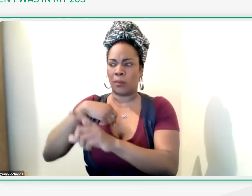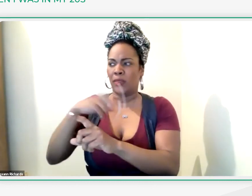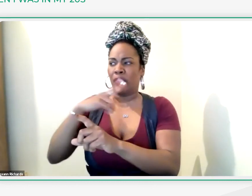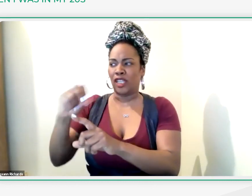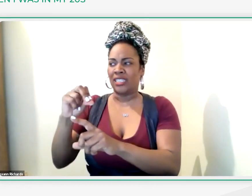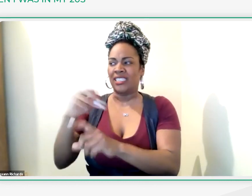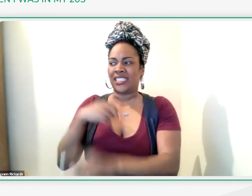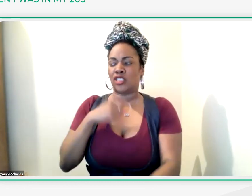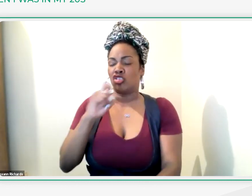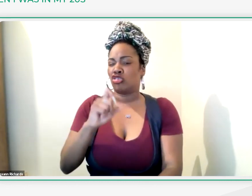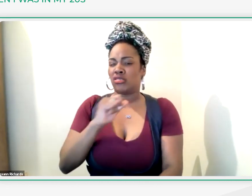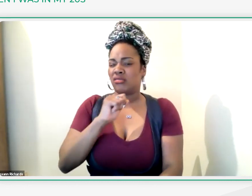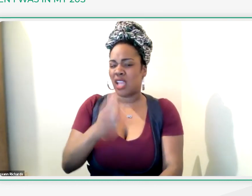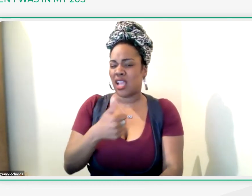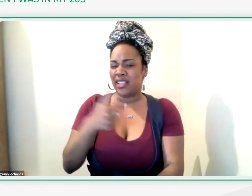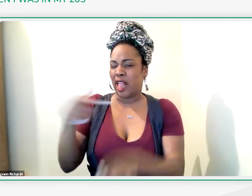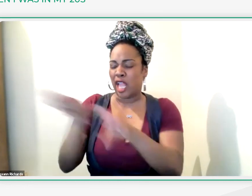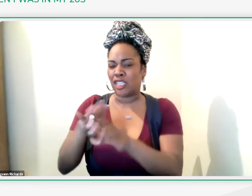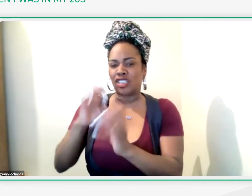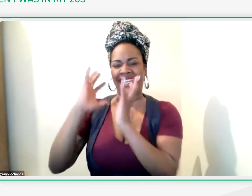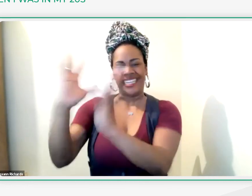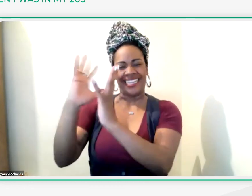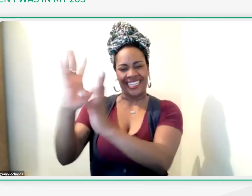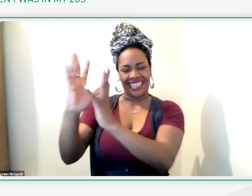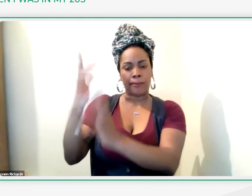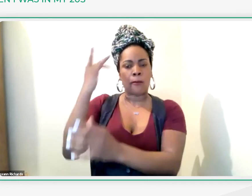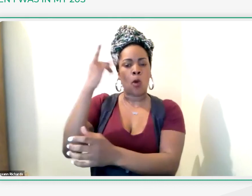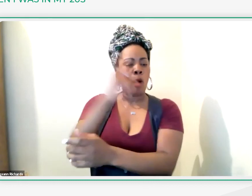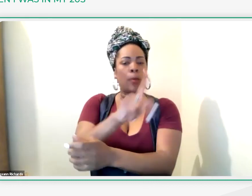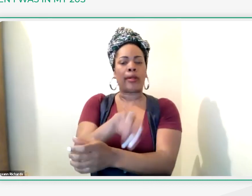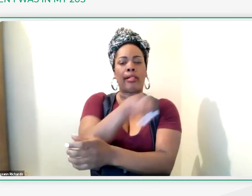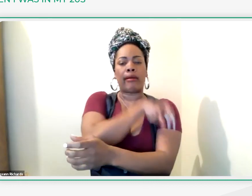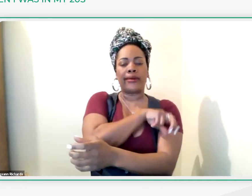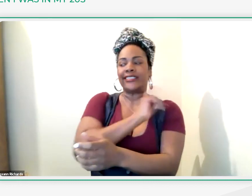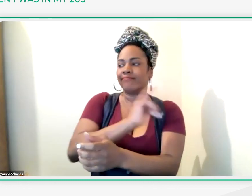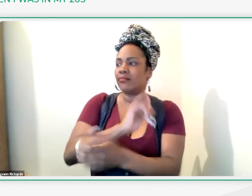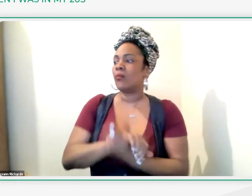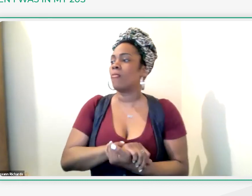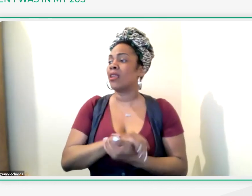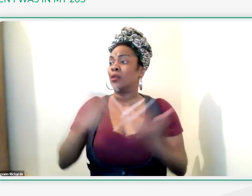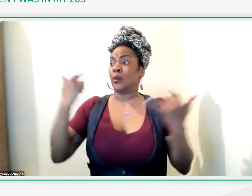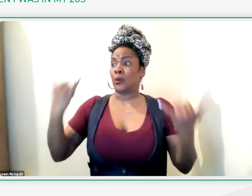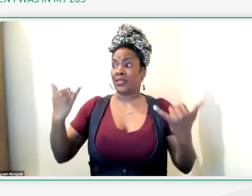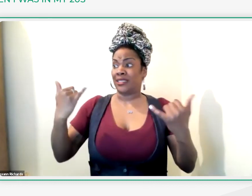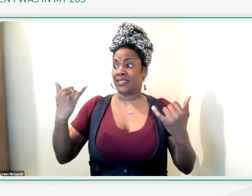So we decided to close the CD. I wish we wouldn't have closed it.